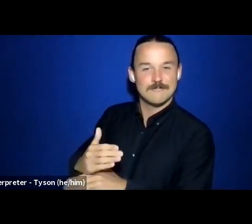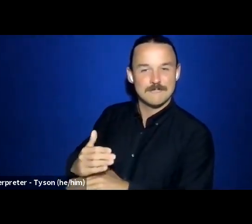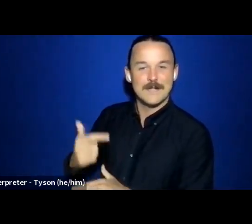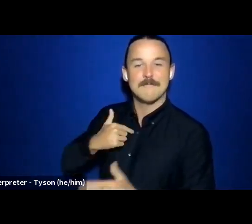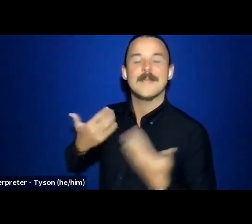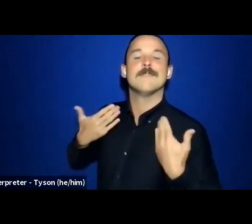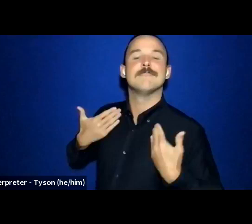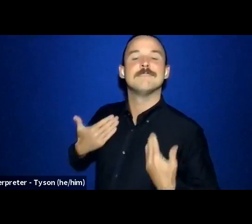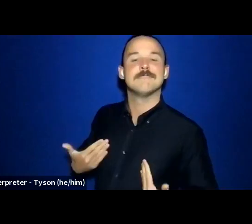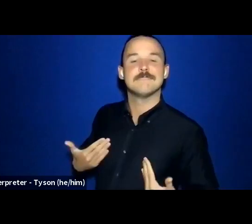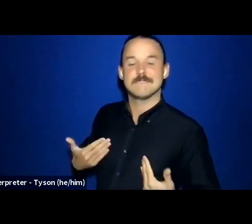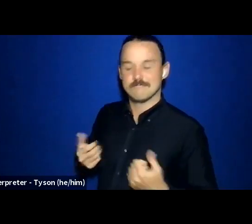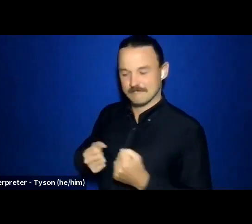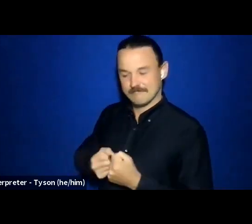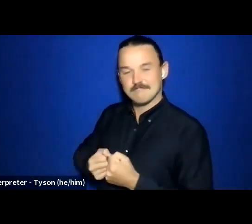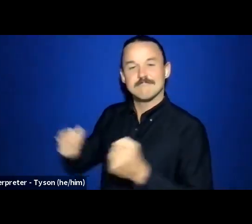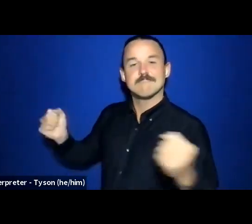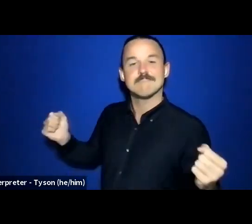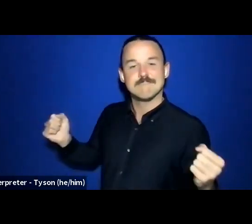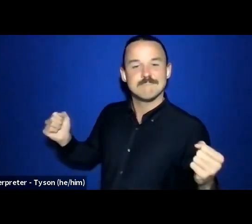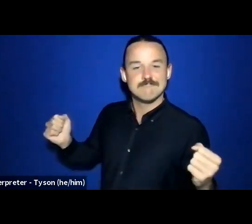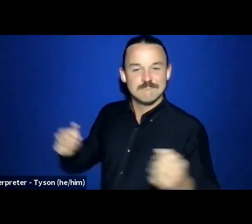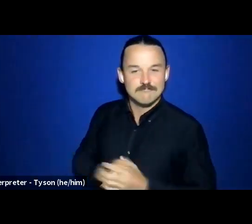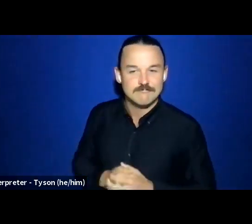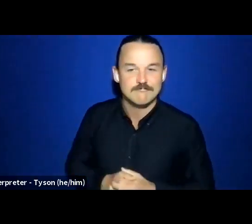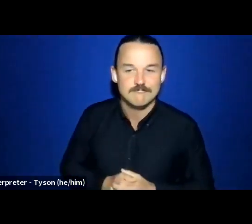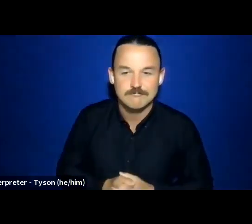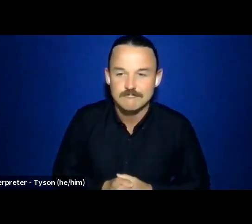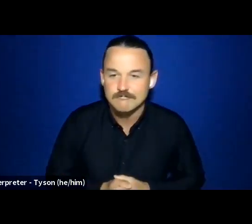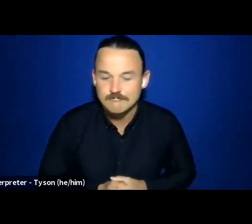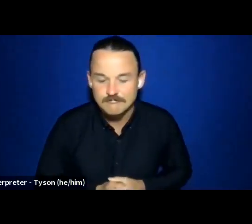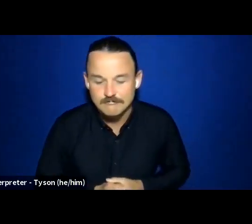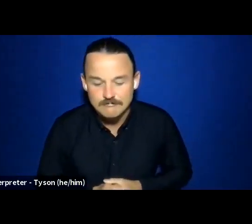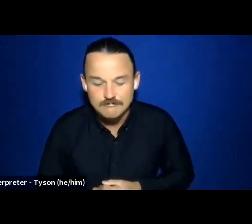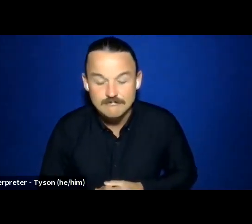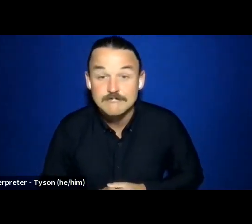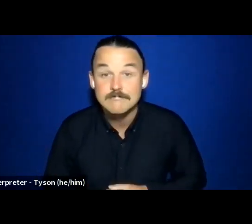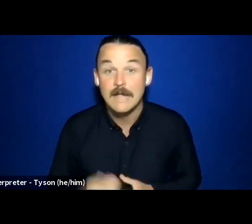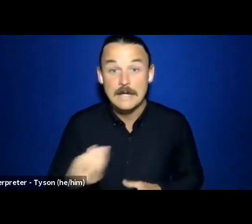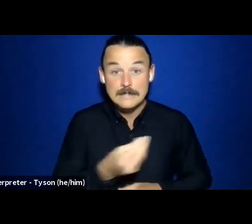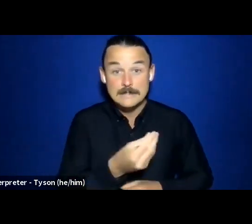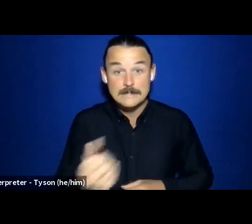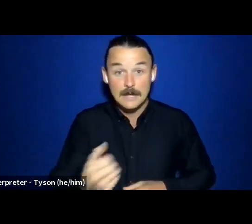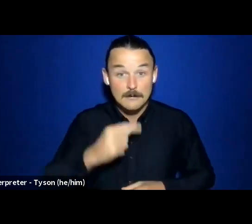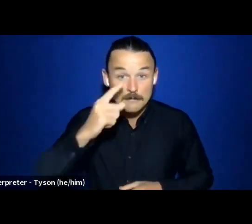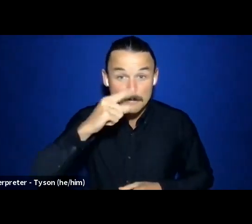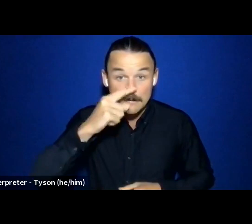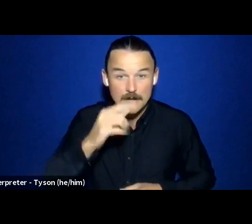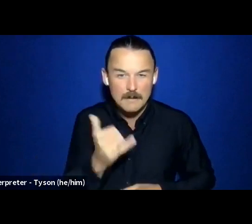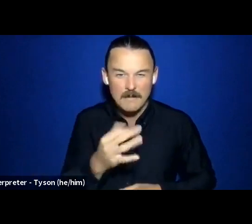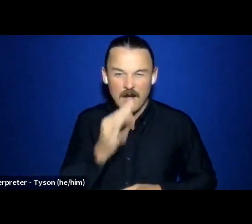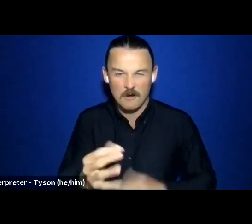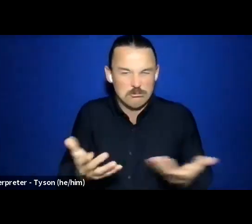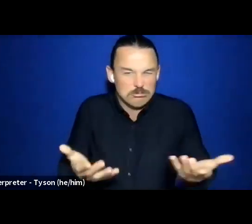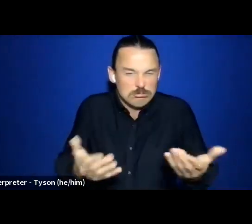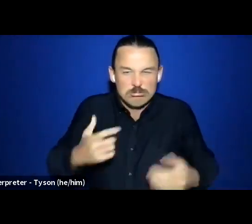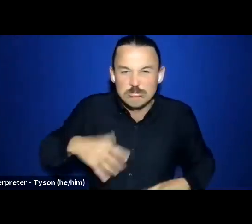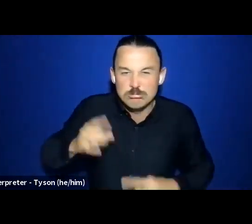job on day one, as my. authentic authentic out authentic out clear so out clear so. And now some people might ask, Why do